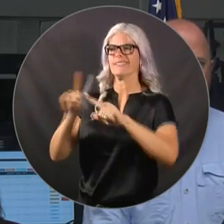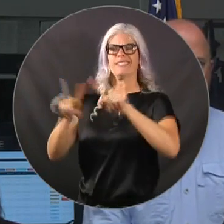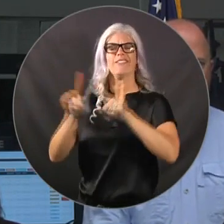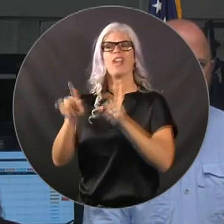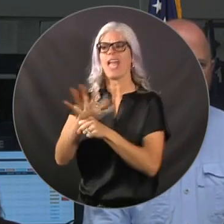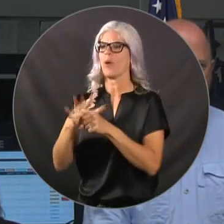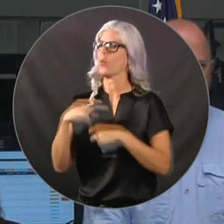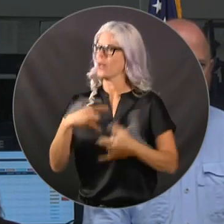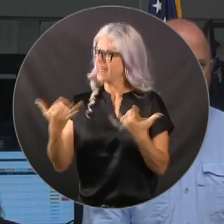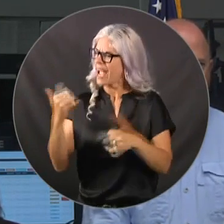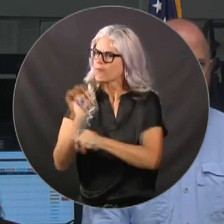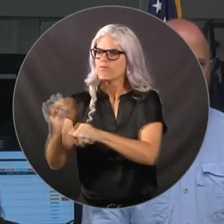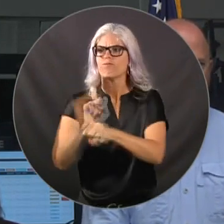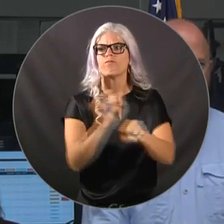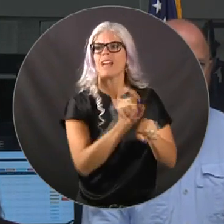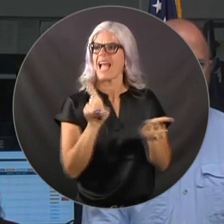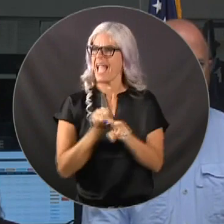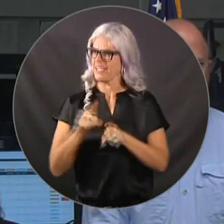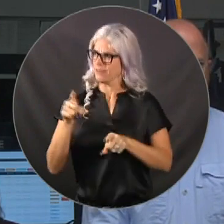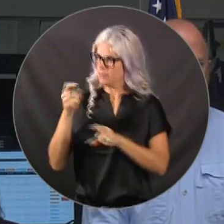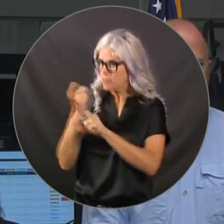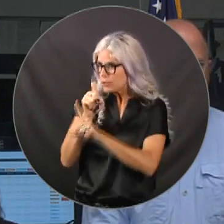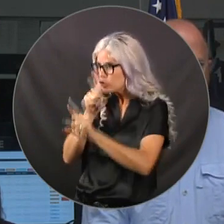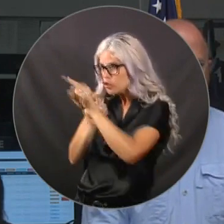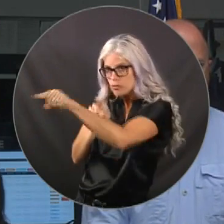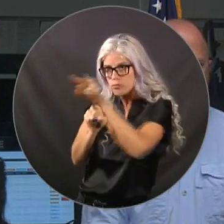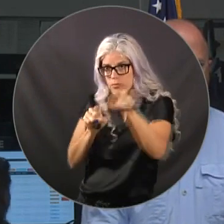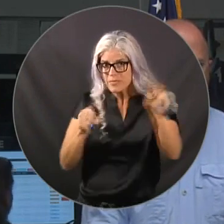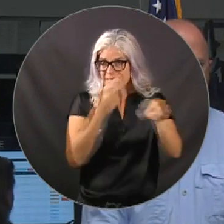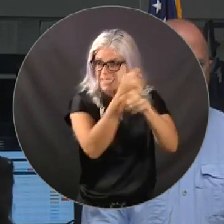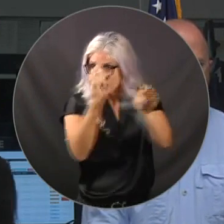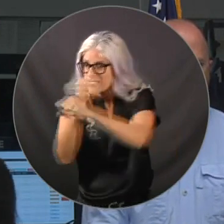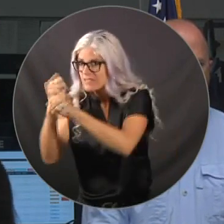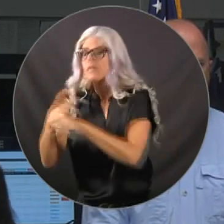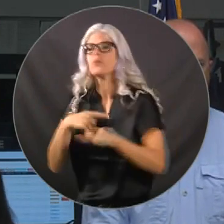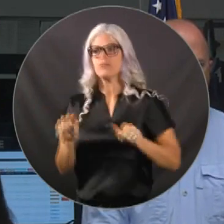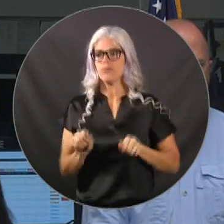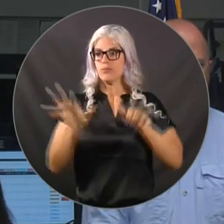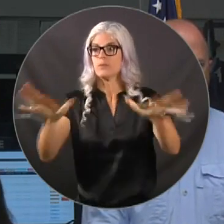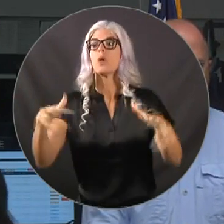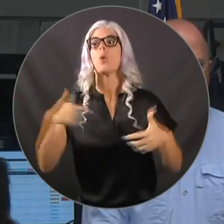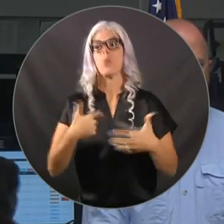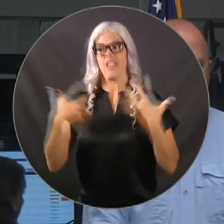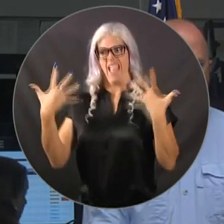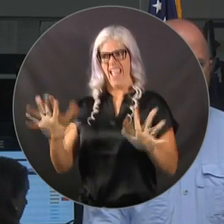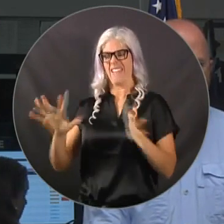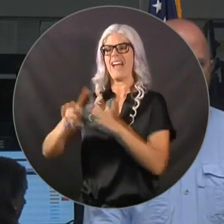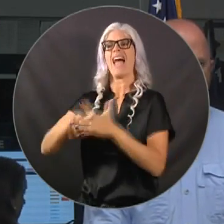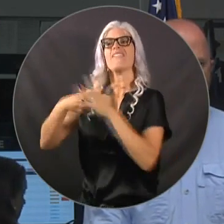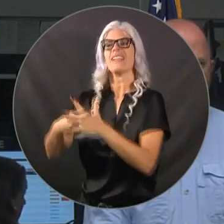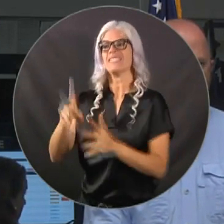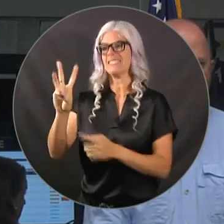to go in as it's safe in state. We had activated 6 have seven urban search a